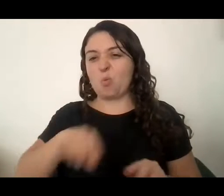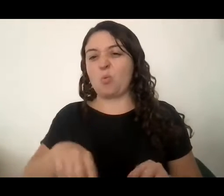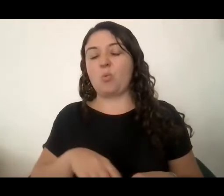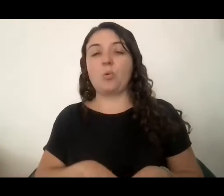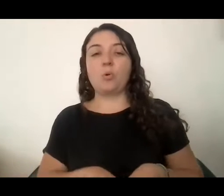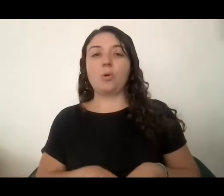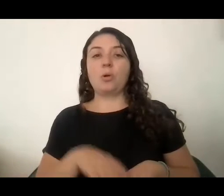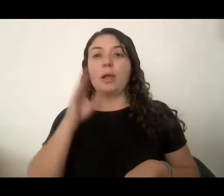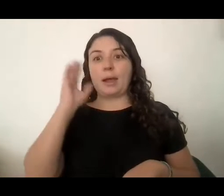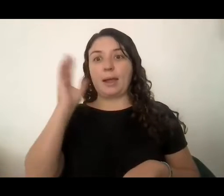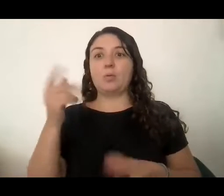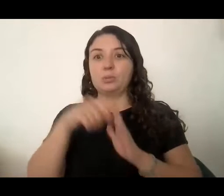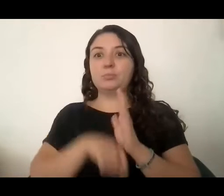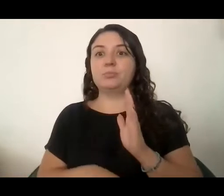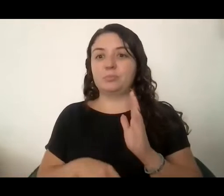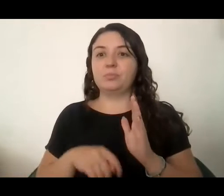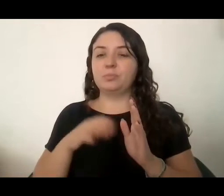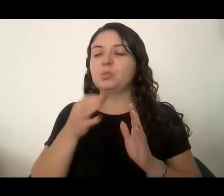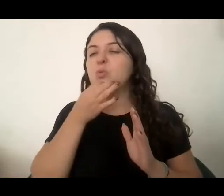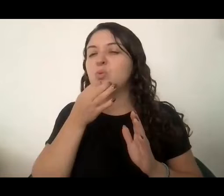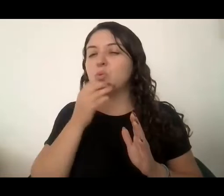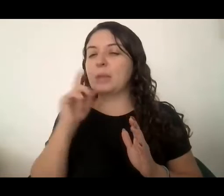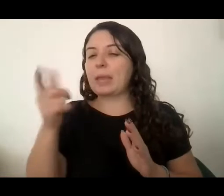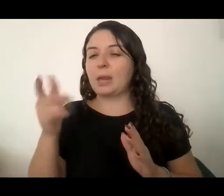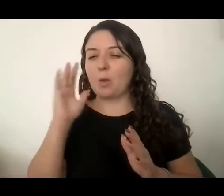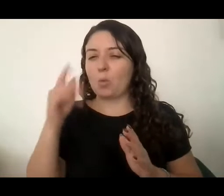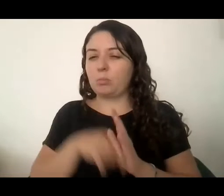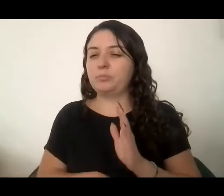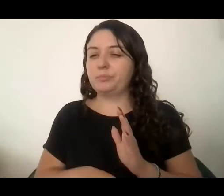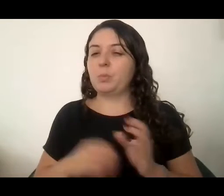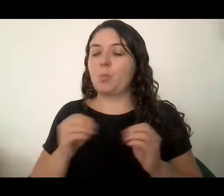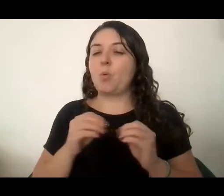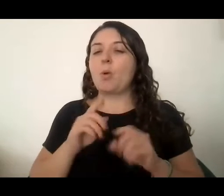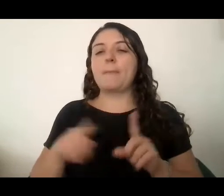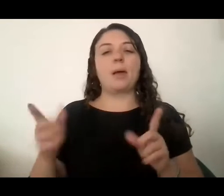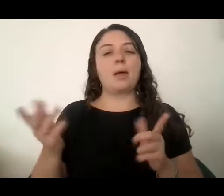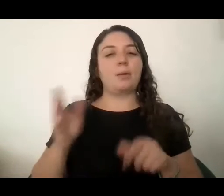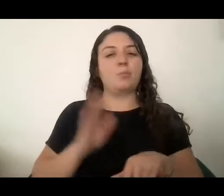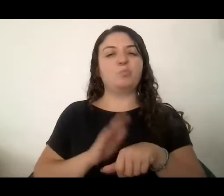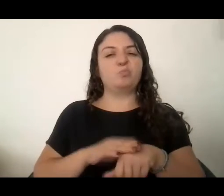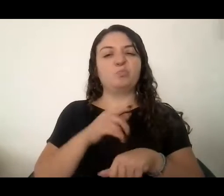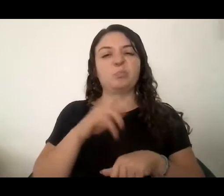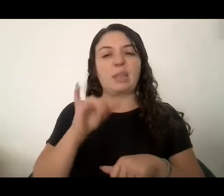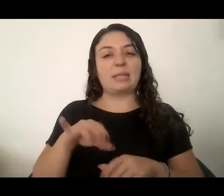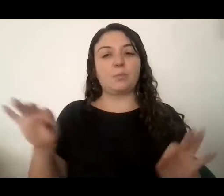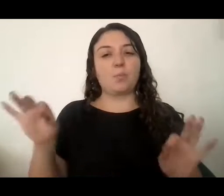lot more about that in a few slides as well, but just for your reference, that Substantial Gainful